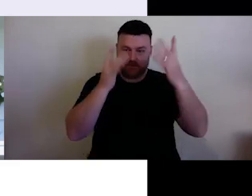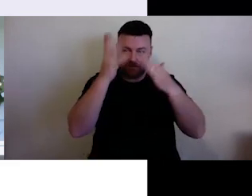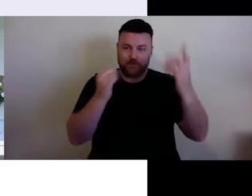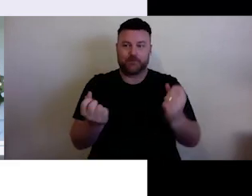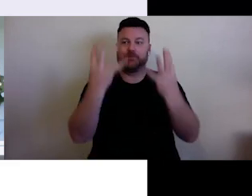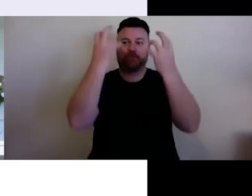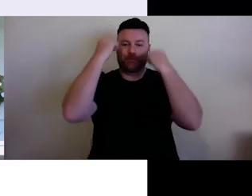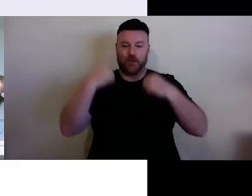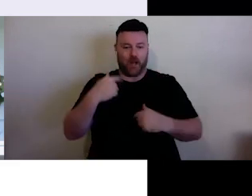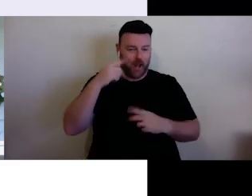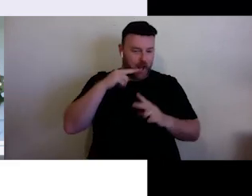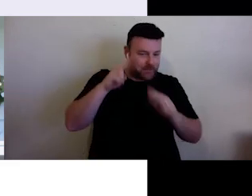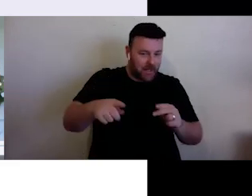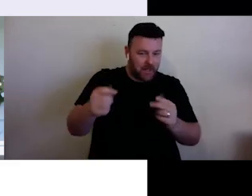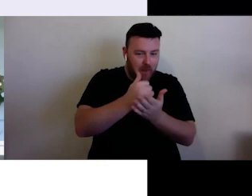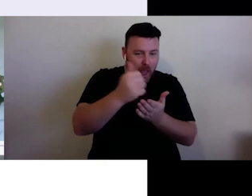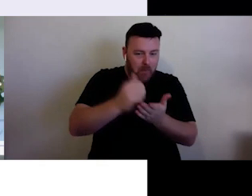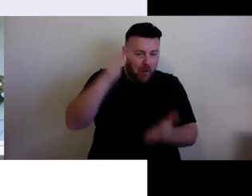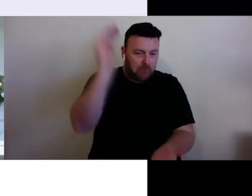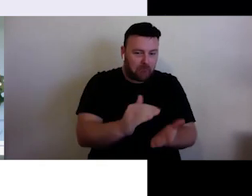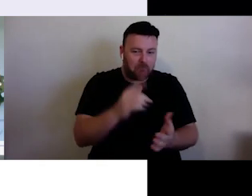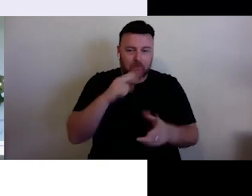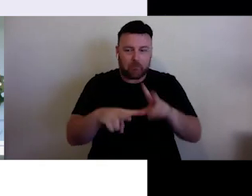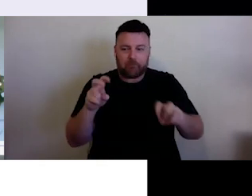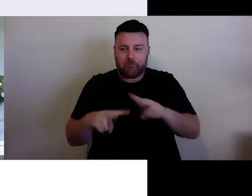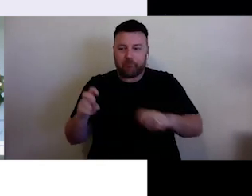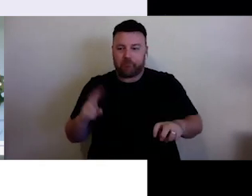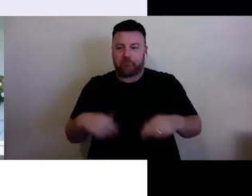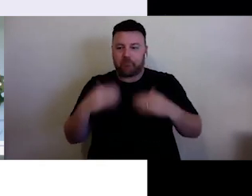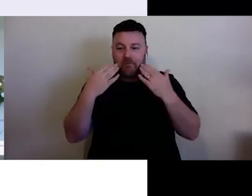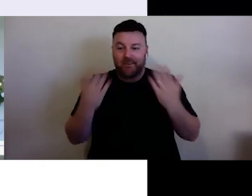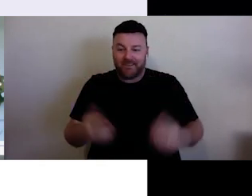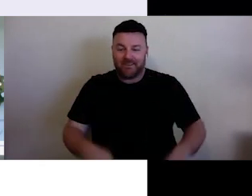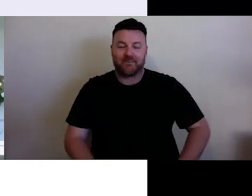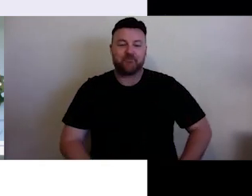dropped off because I've only got the PowerPoint slide. But I just am